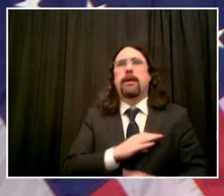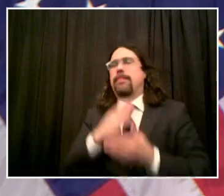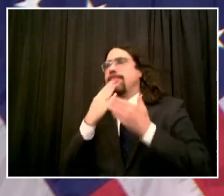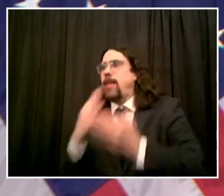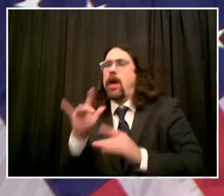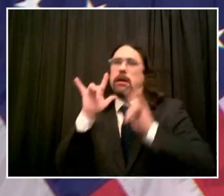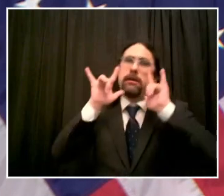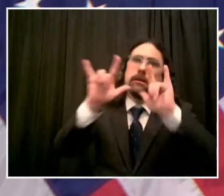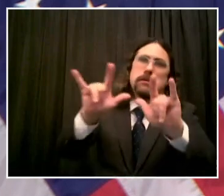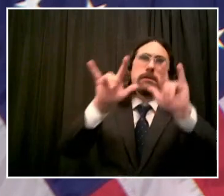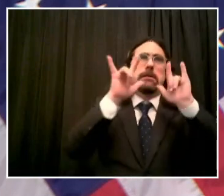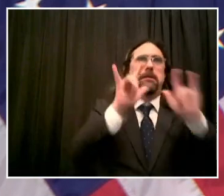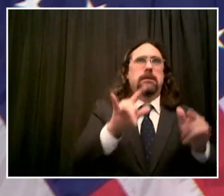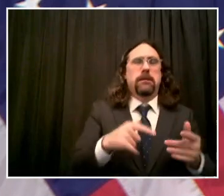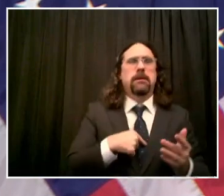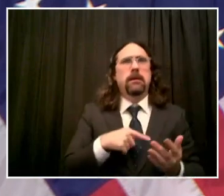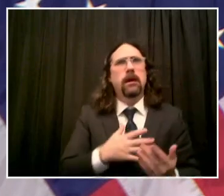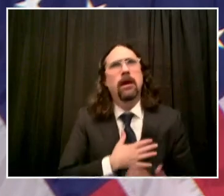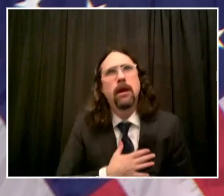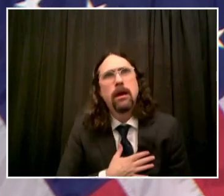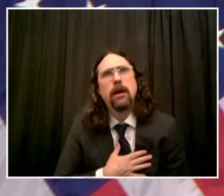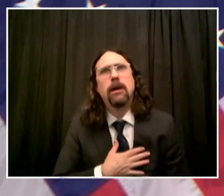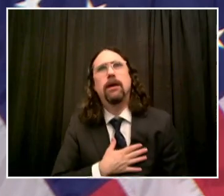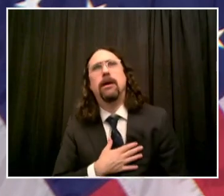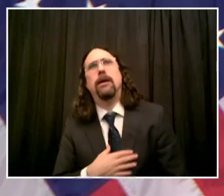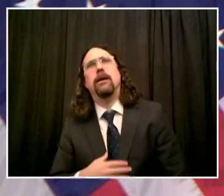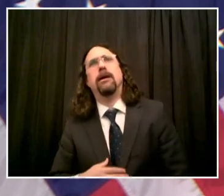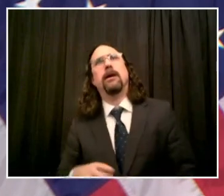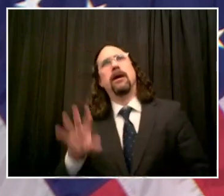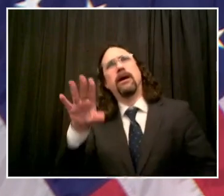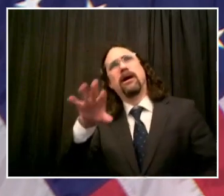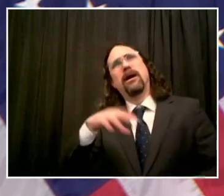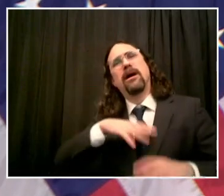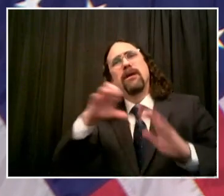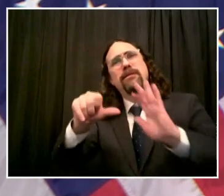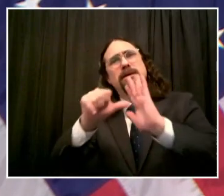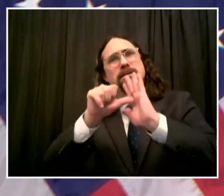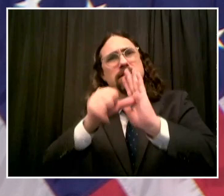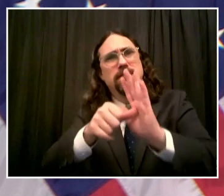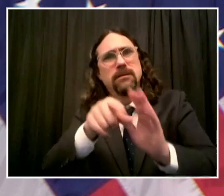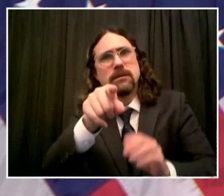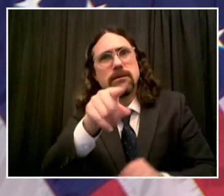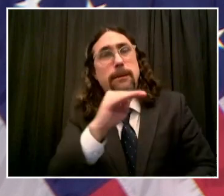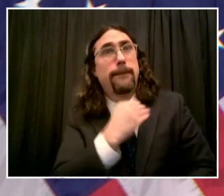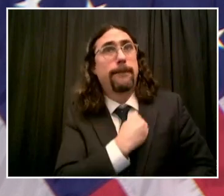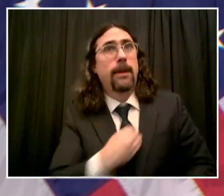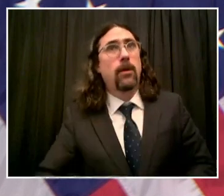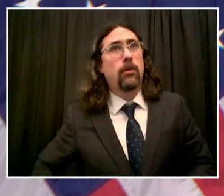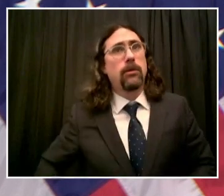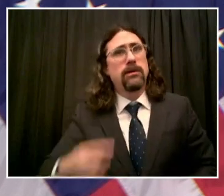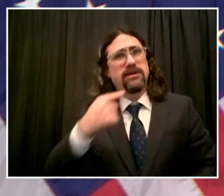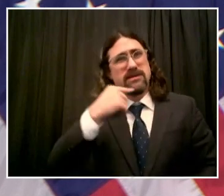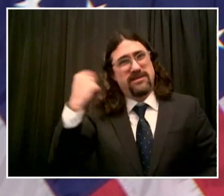SAYING ENOUGH IS ENOUGH. THIS IS NOT WHO WE ARE. WE ARE SEEING THAT ALL OVER.